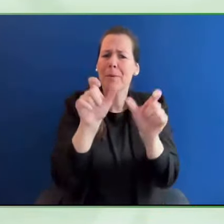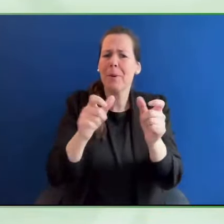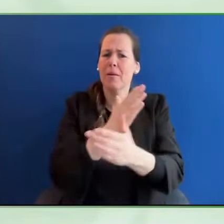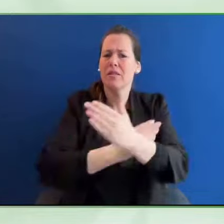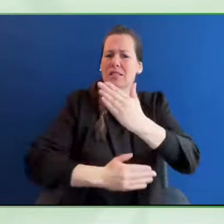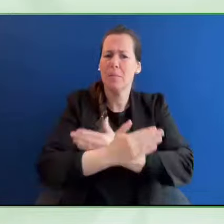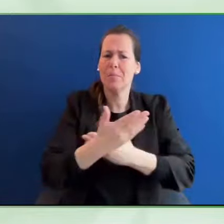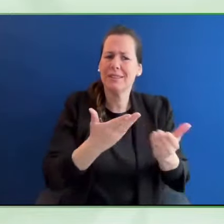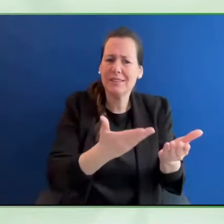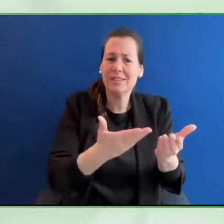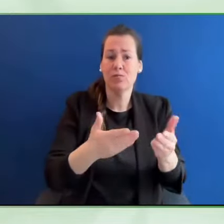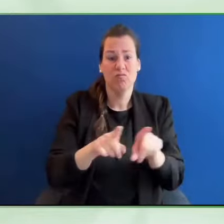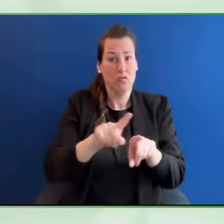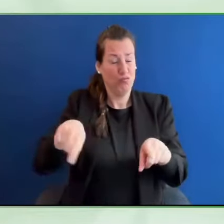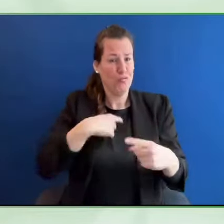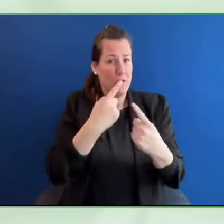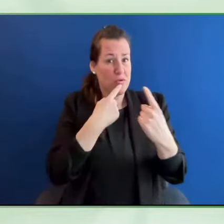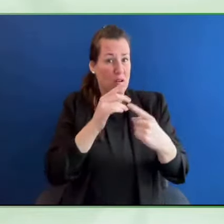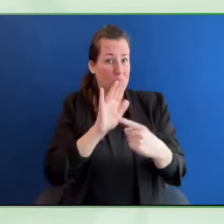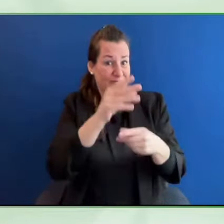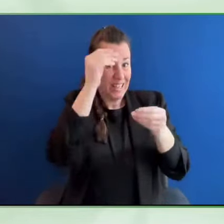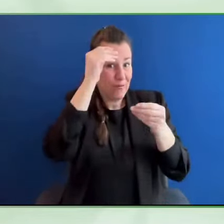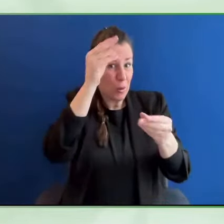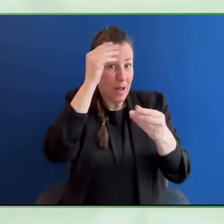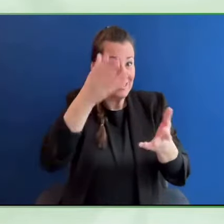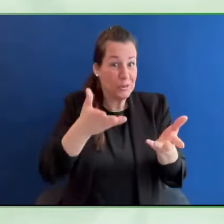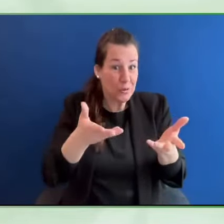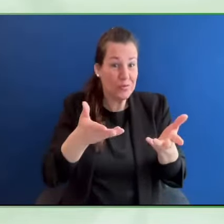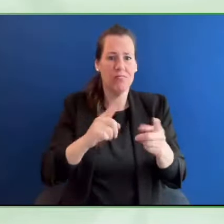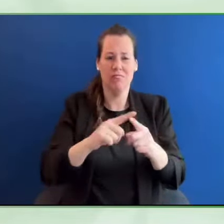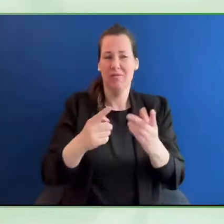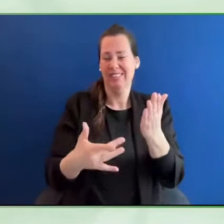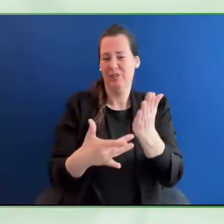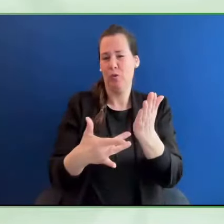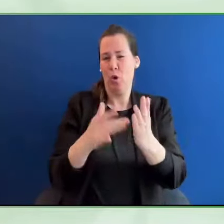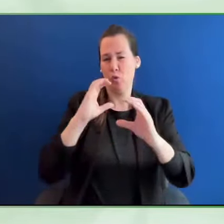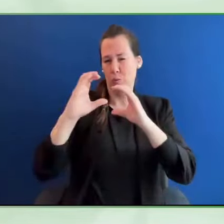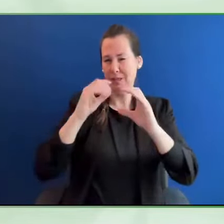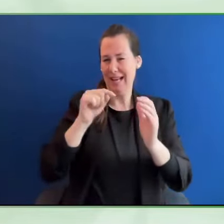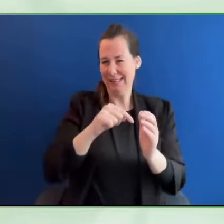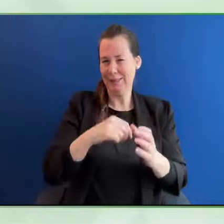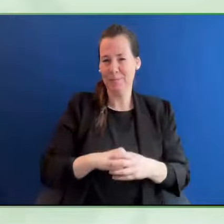Please introduce yourself and your organisation.